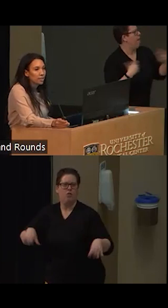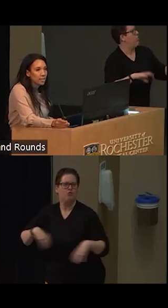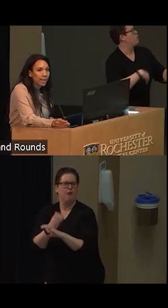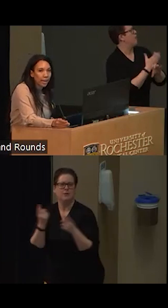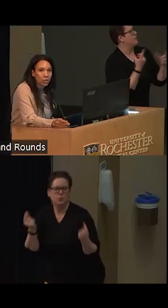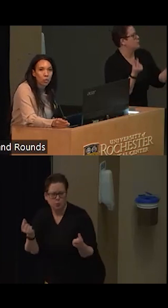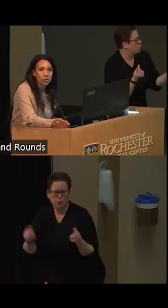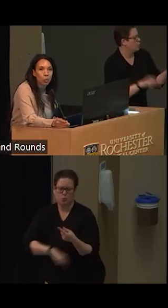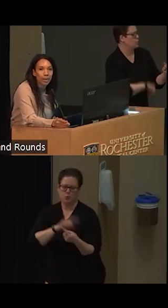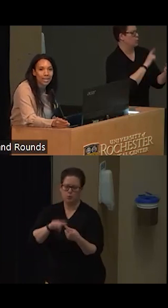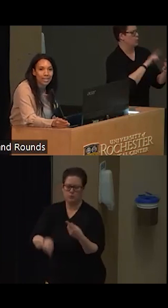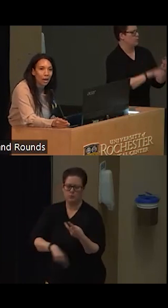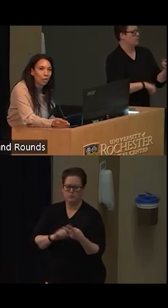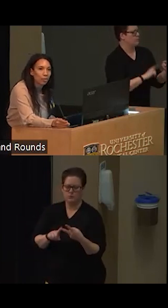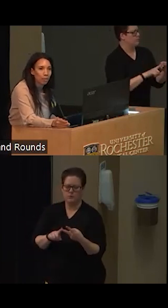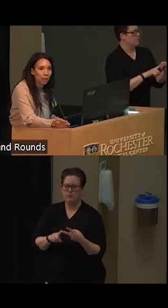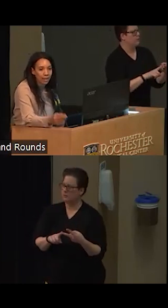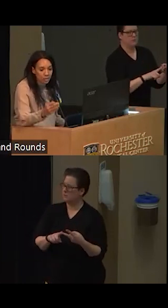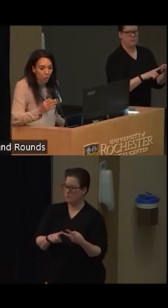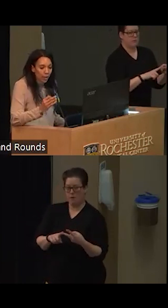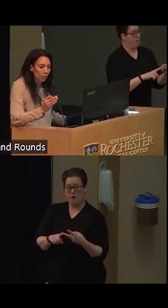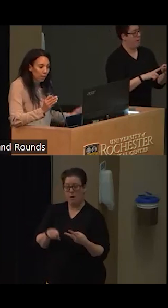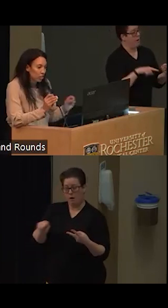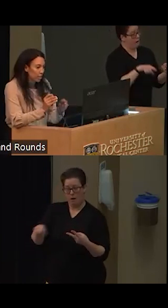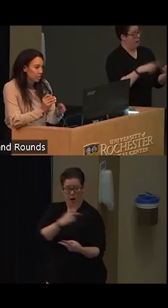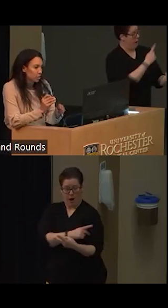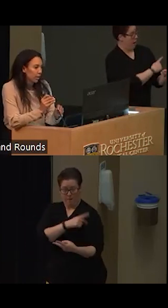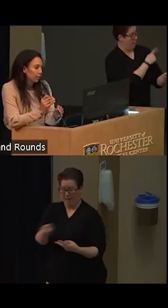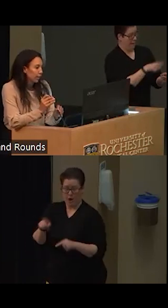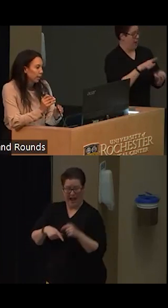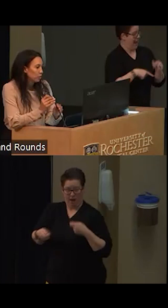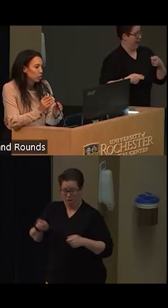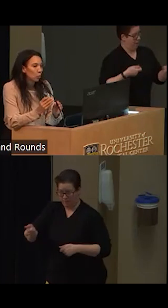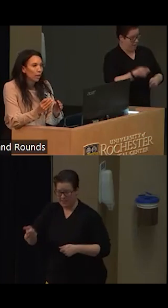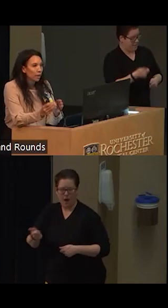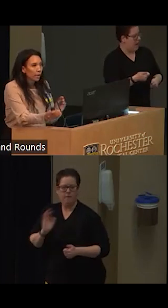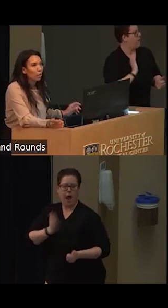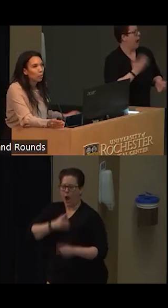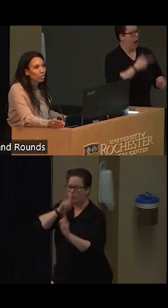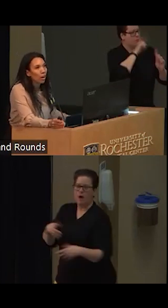the second was what is our response when a patient is dysregulating so what how are we